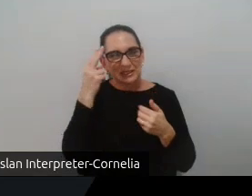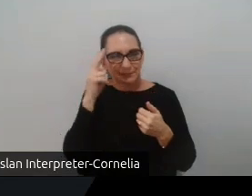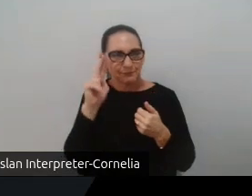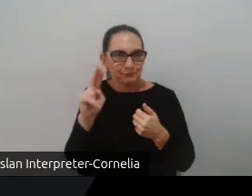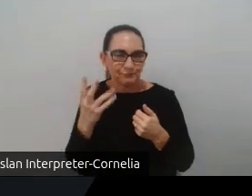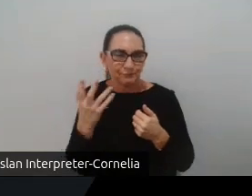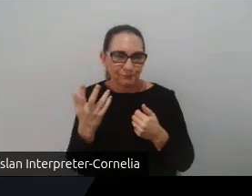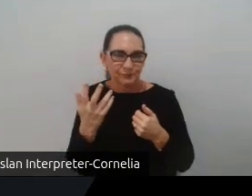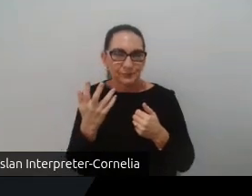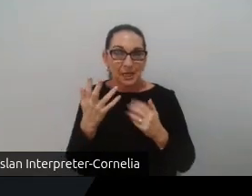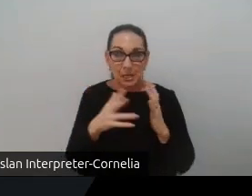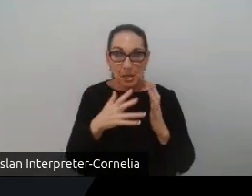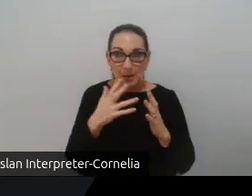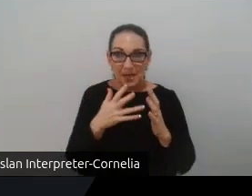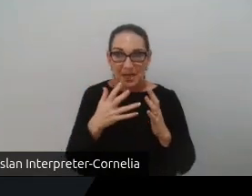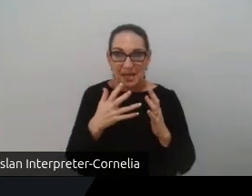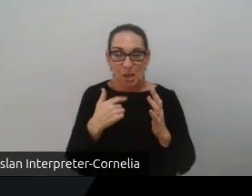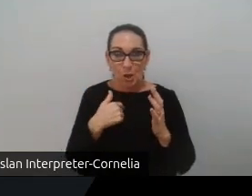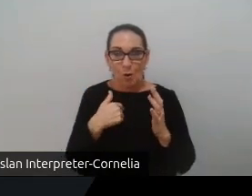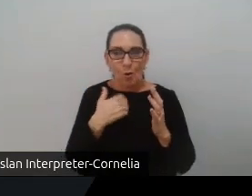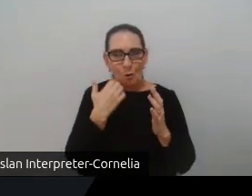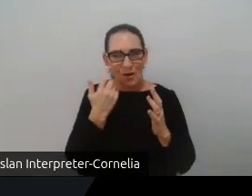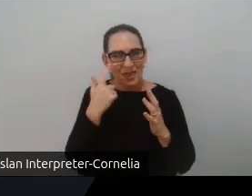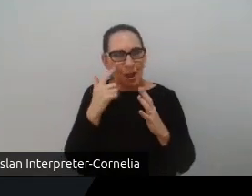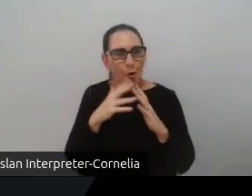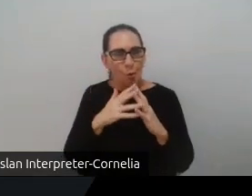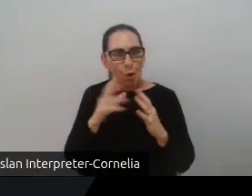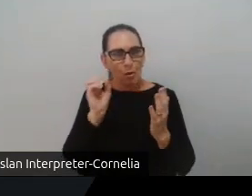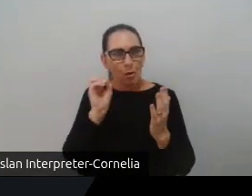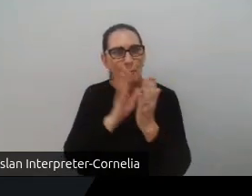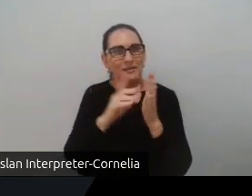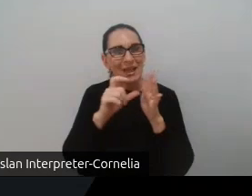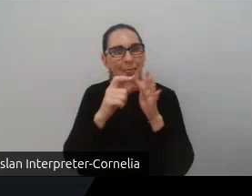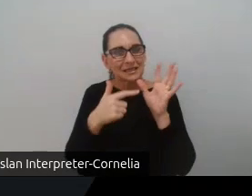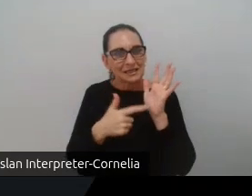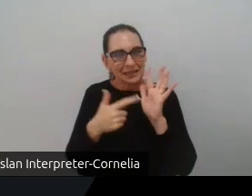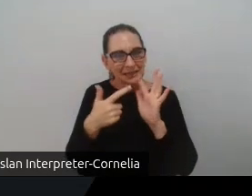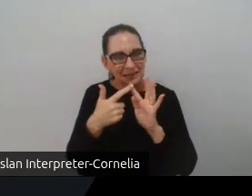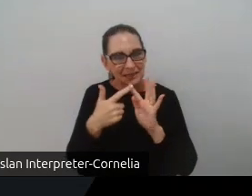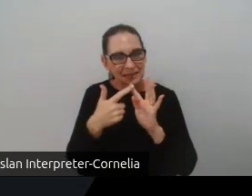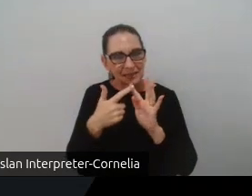always recommend that you write um the date and their full name on the statement at the top. So,